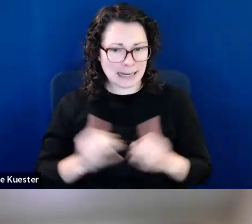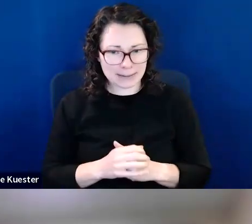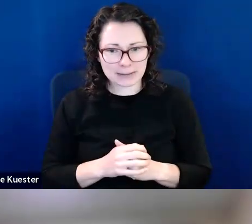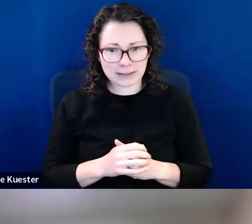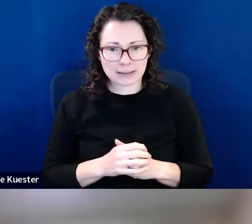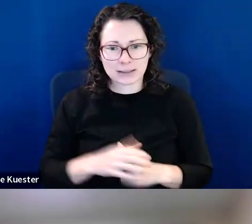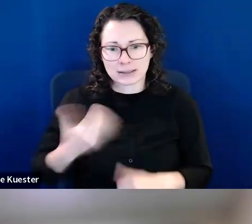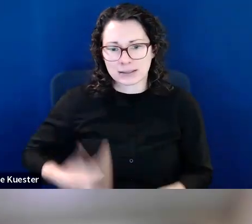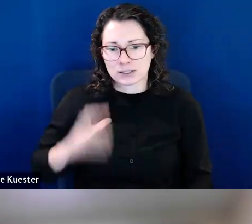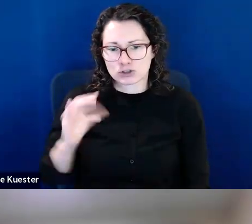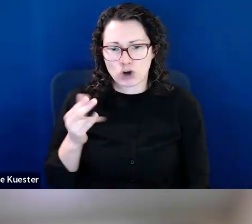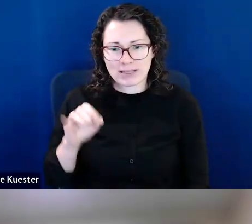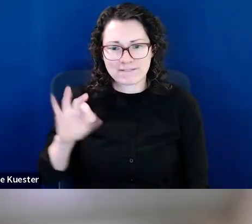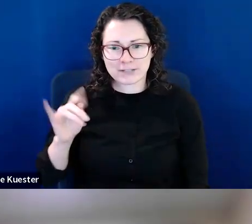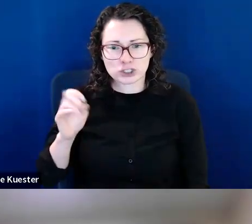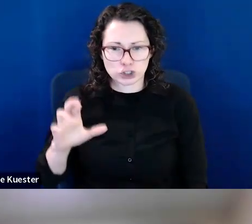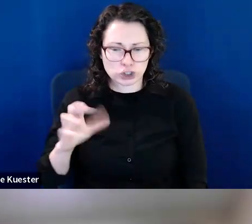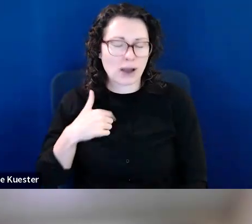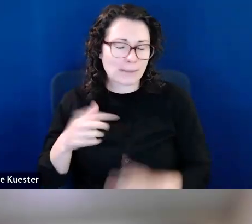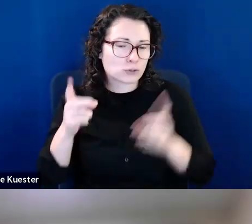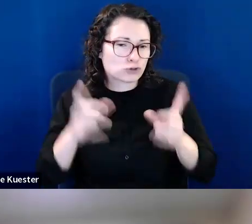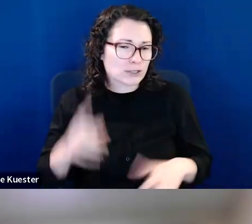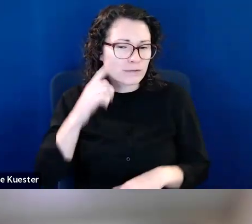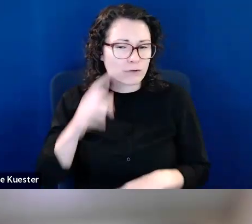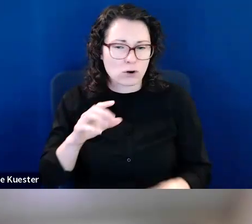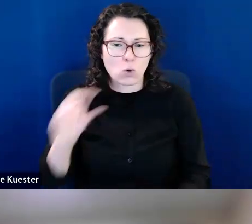my name is Charlie Fischer. I'm the state director at OSberg, the Oregon State Public Interest